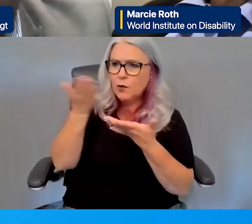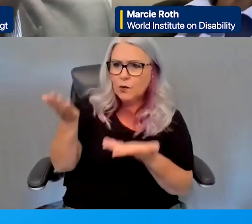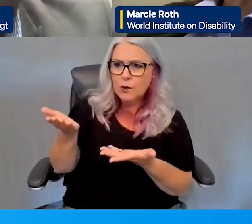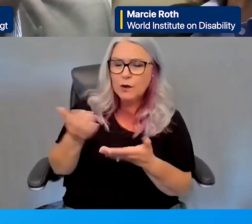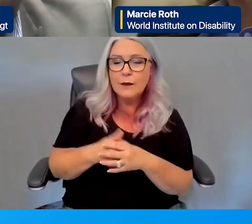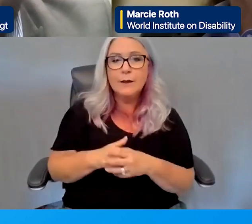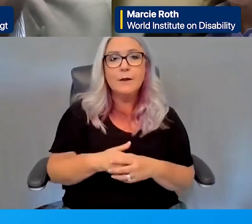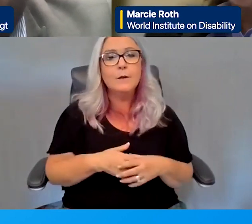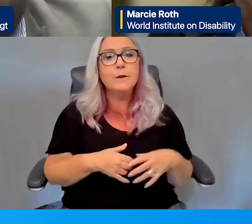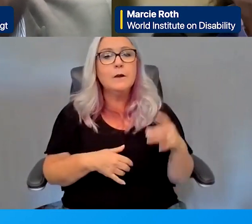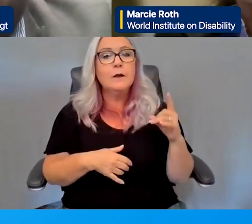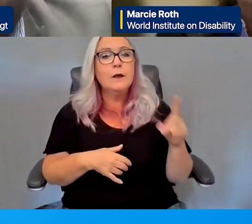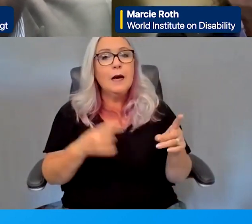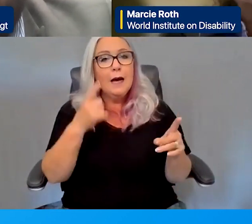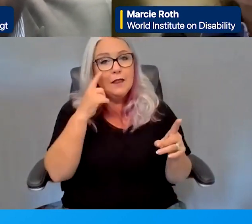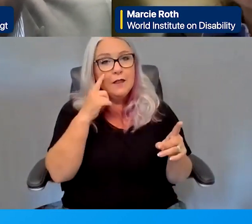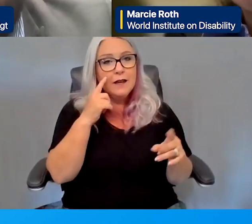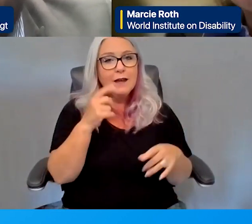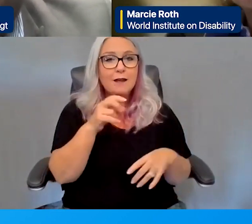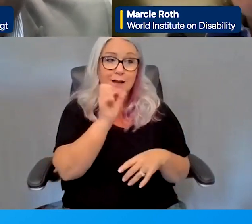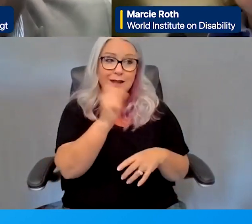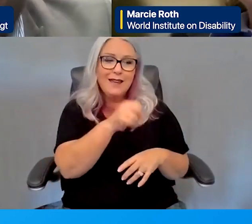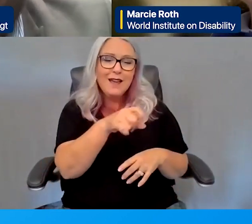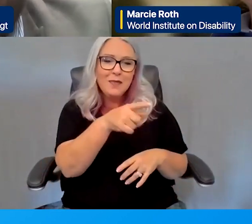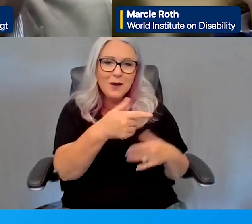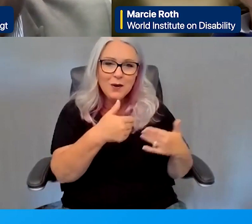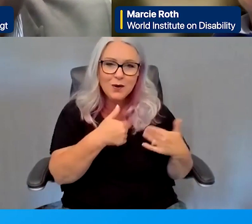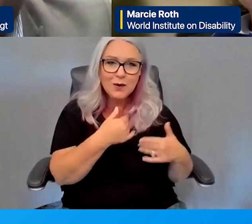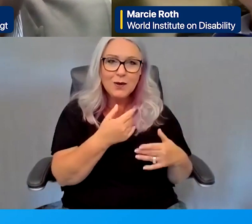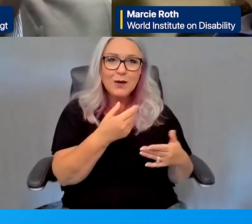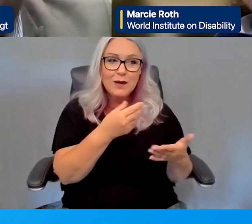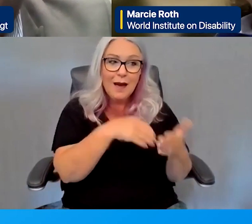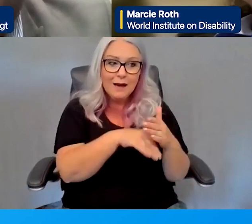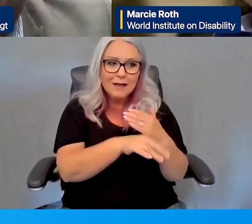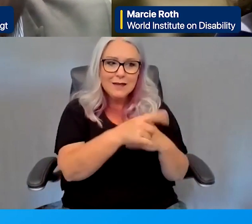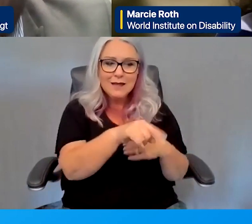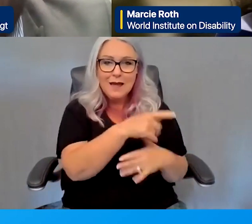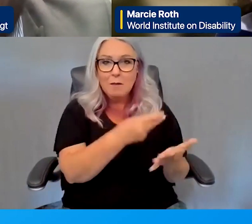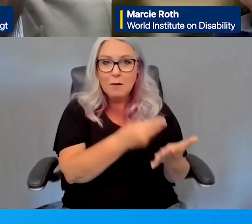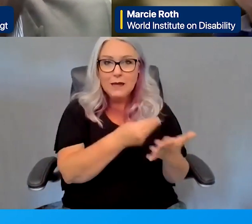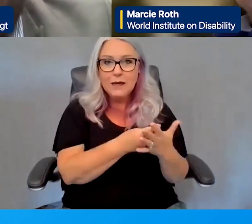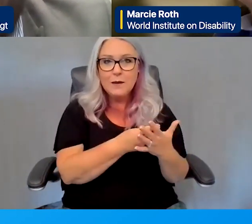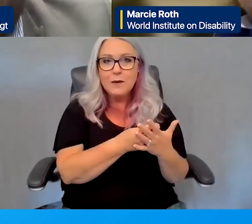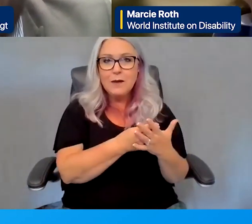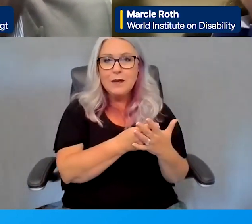Curtis you know this as well as I do. They are accessing all of those funds. In fact, there is a very